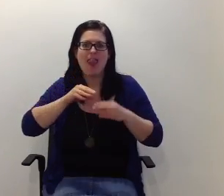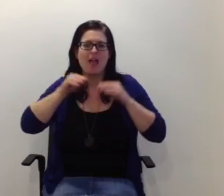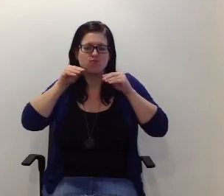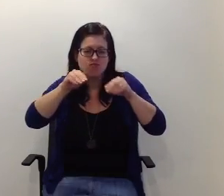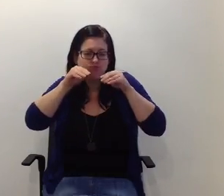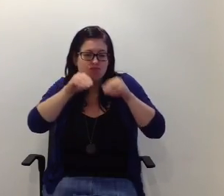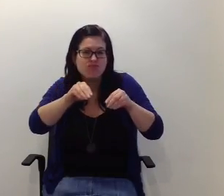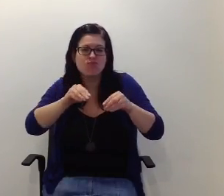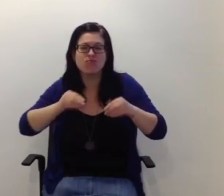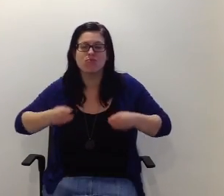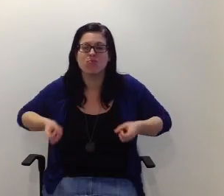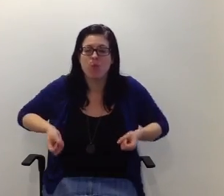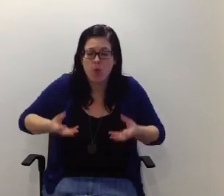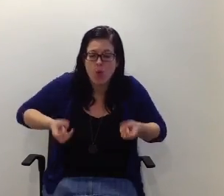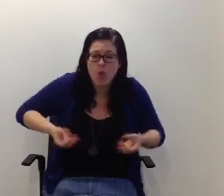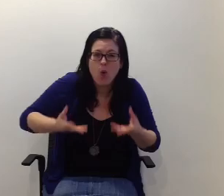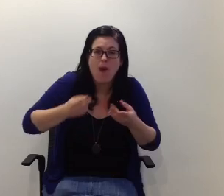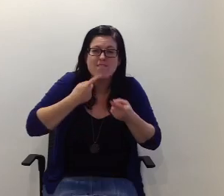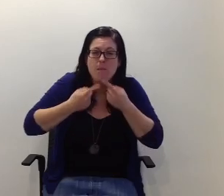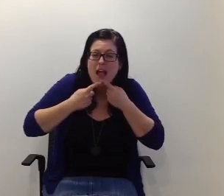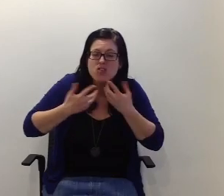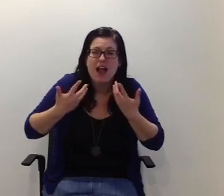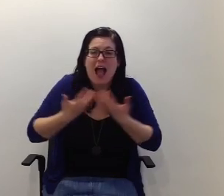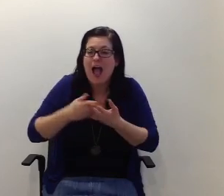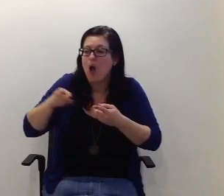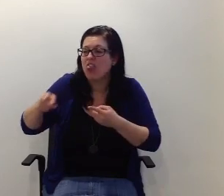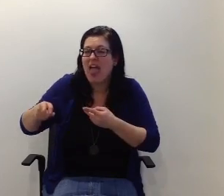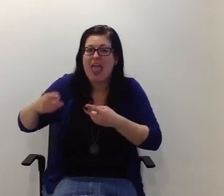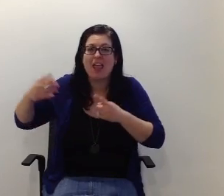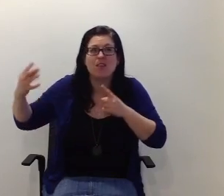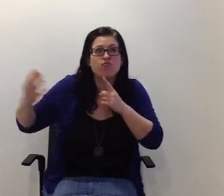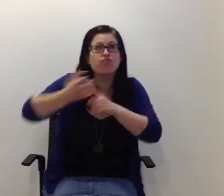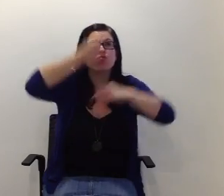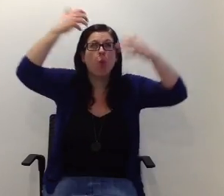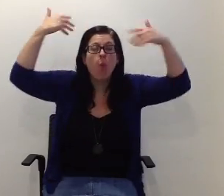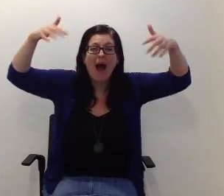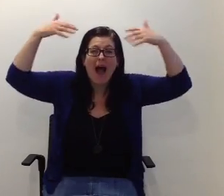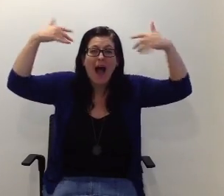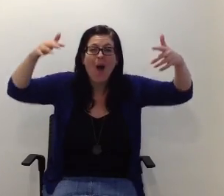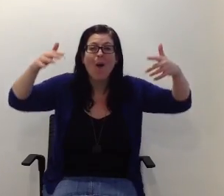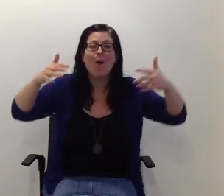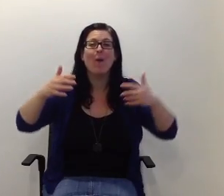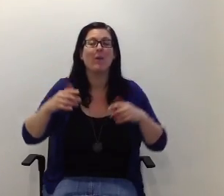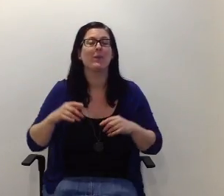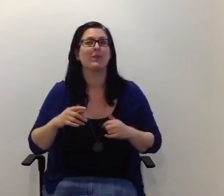They will teach you and give you lots of information about how they reached the top.